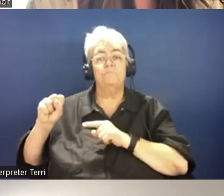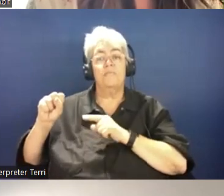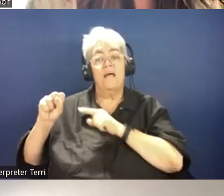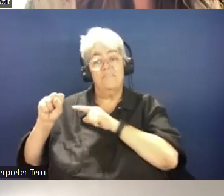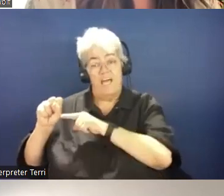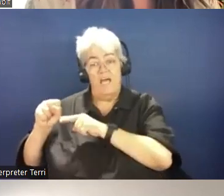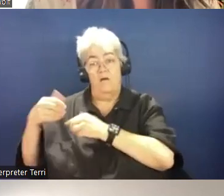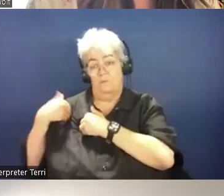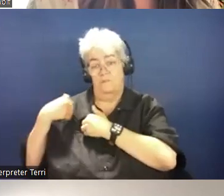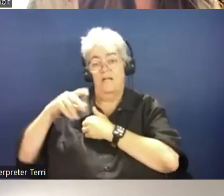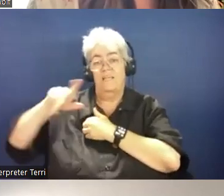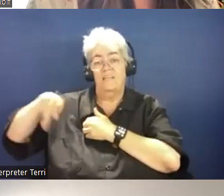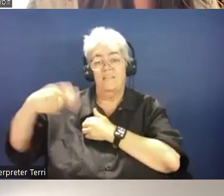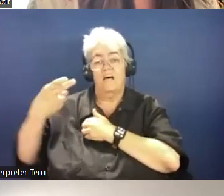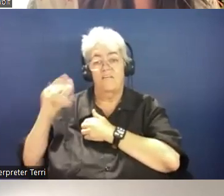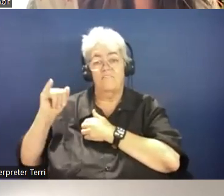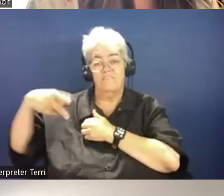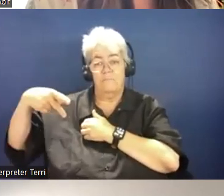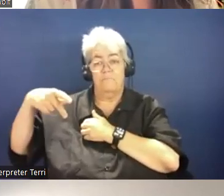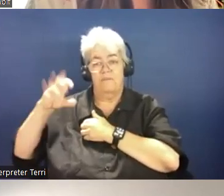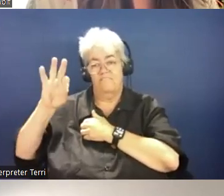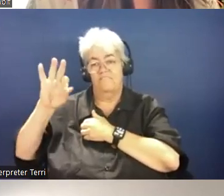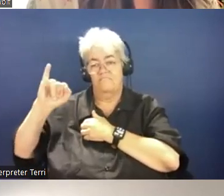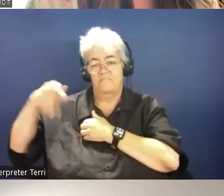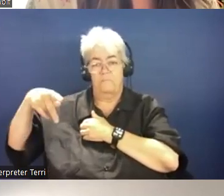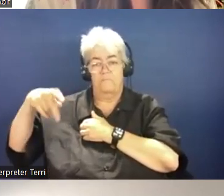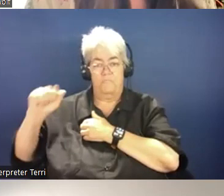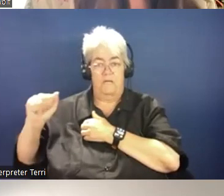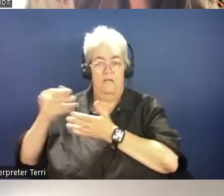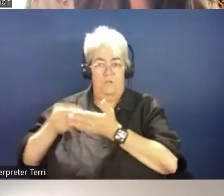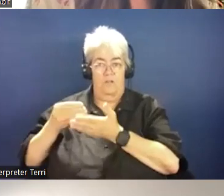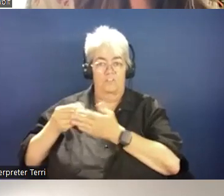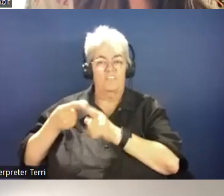FVPSA dollars that come from the from the feds. And they also oversee a very small pot of money,